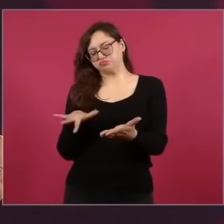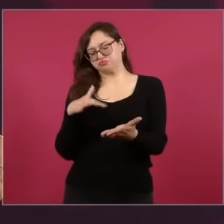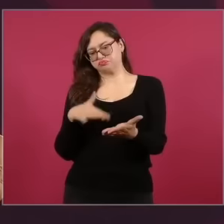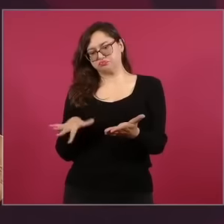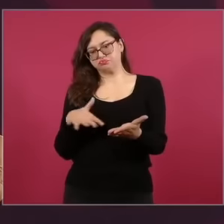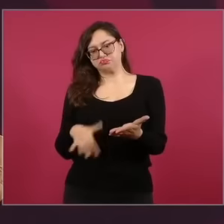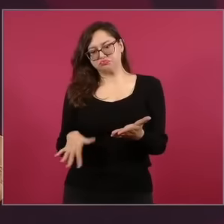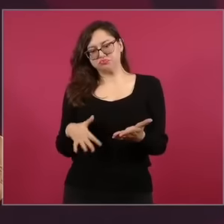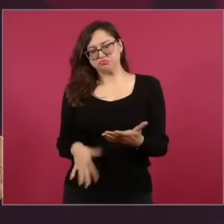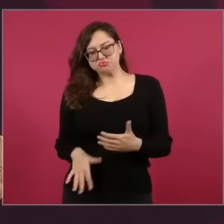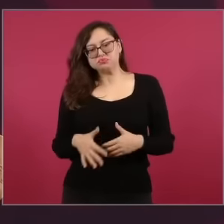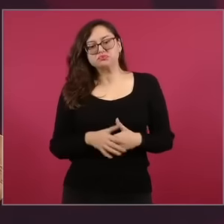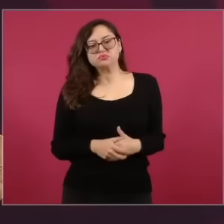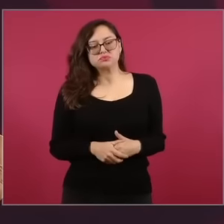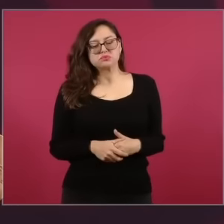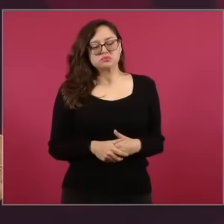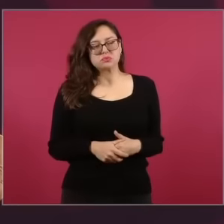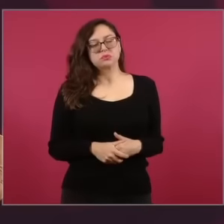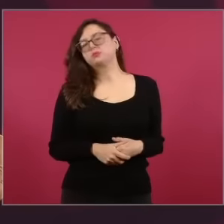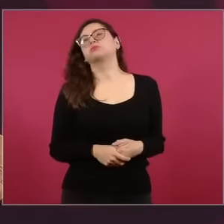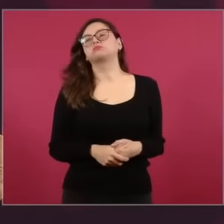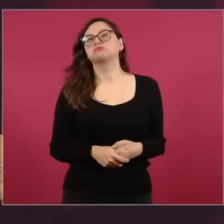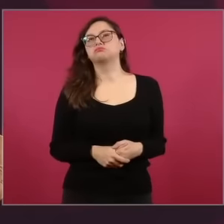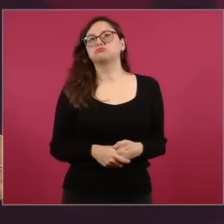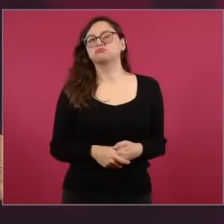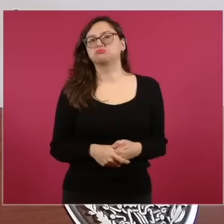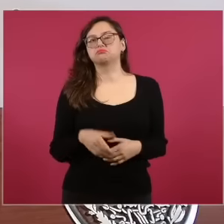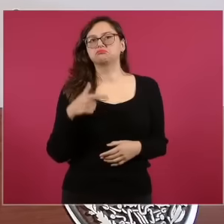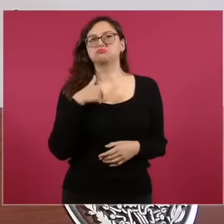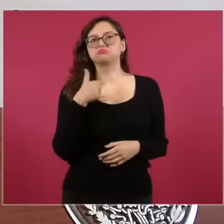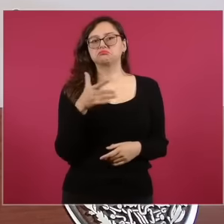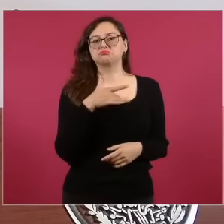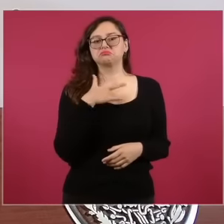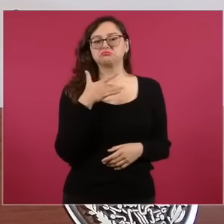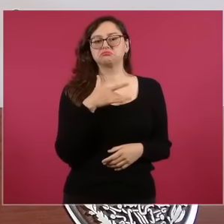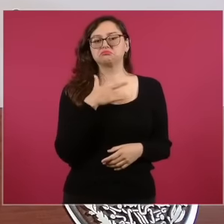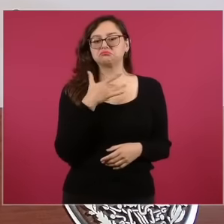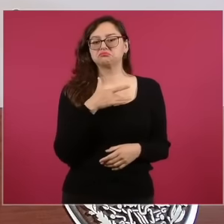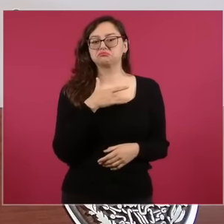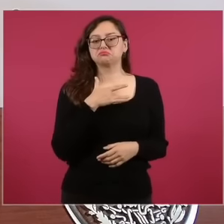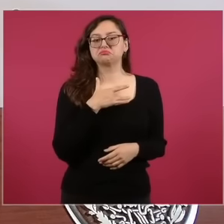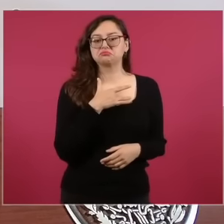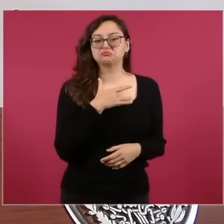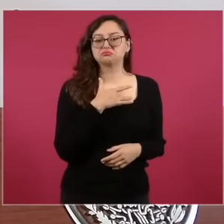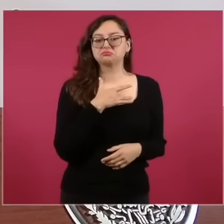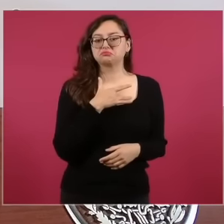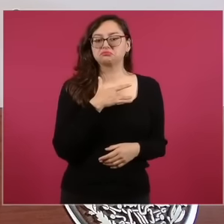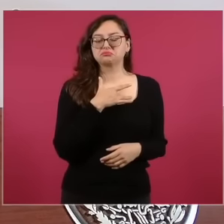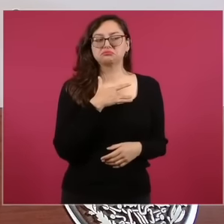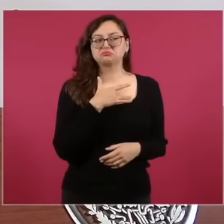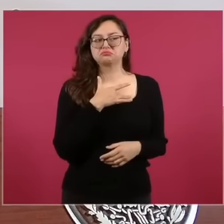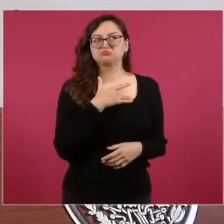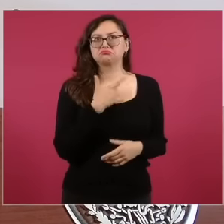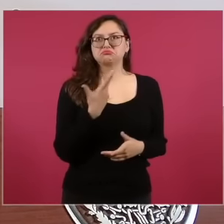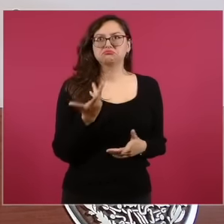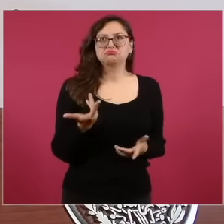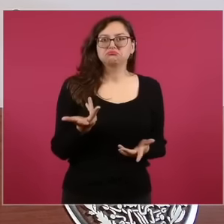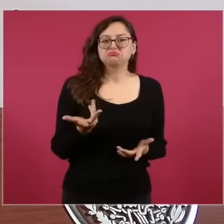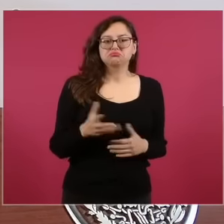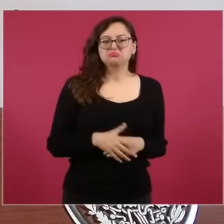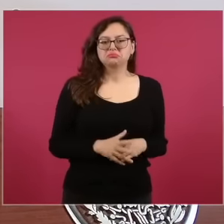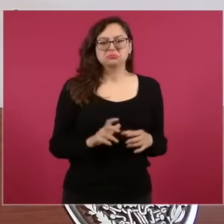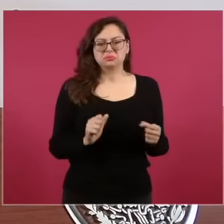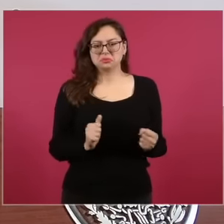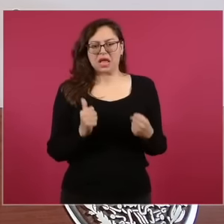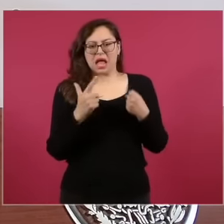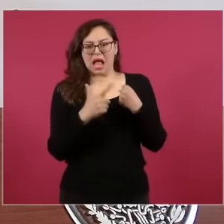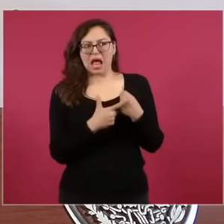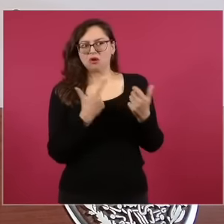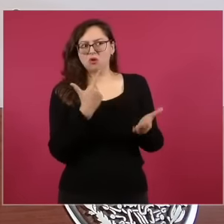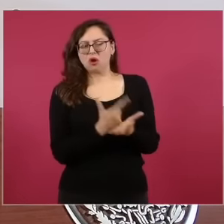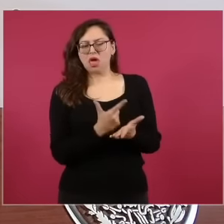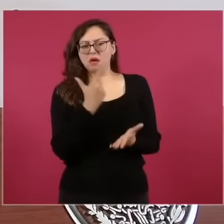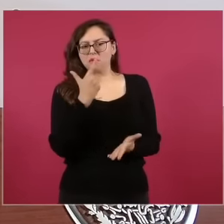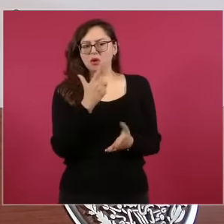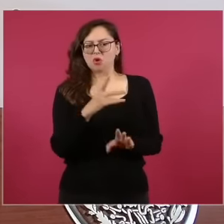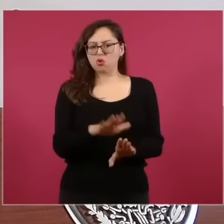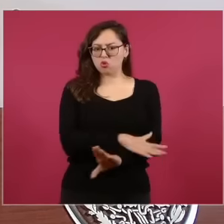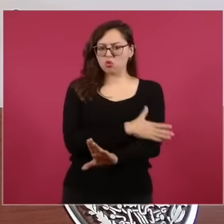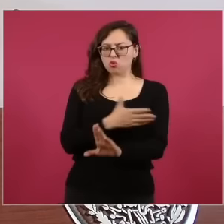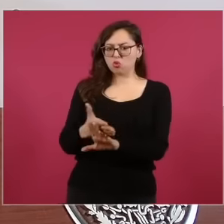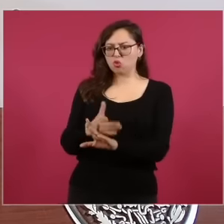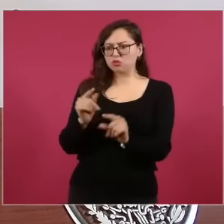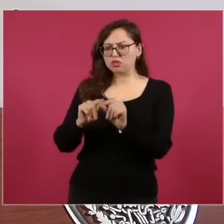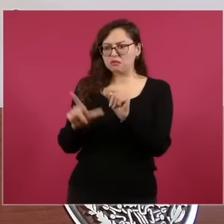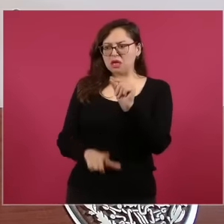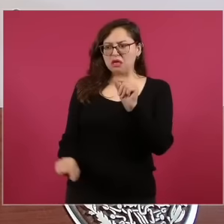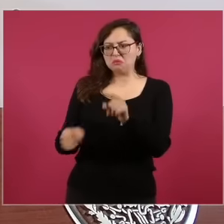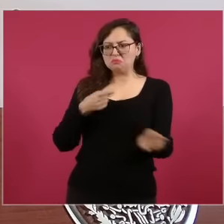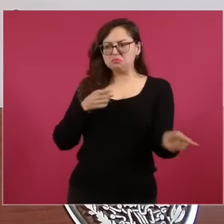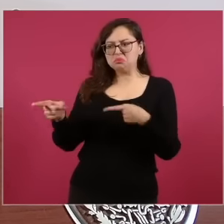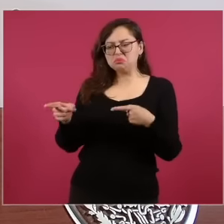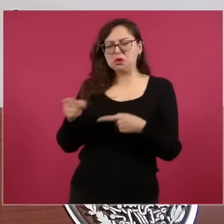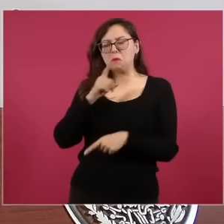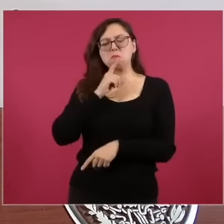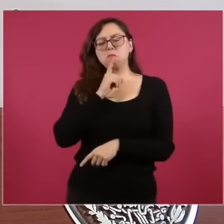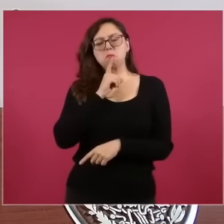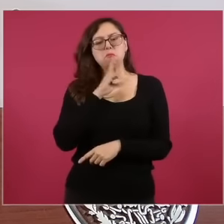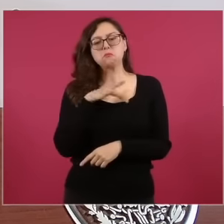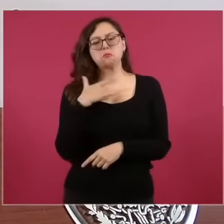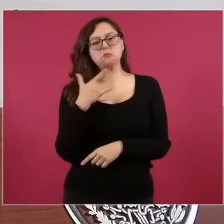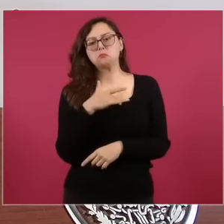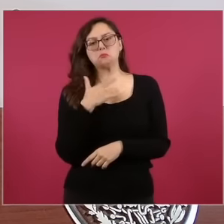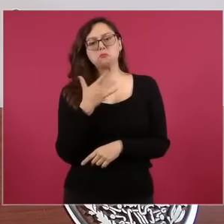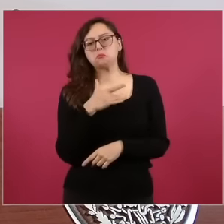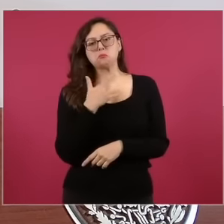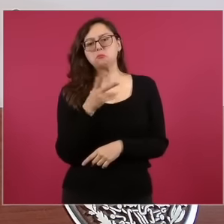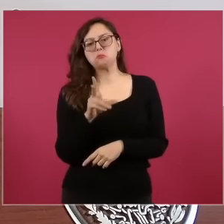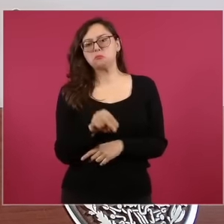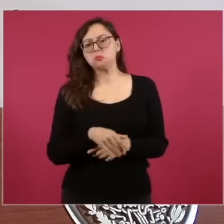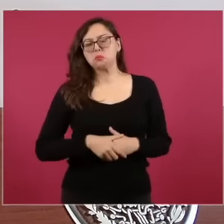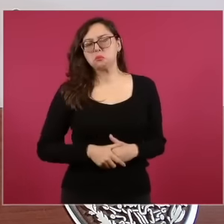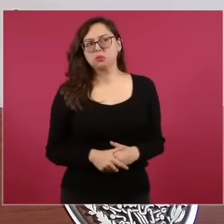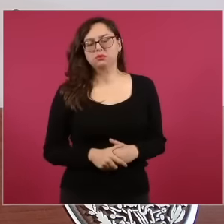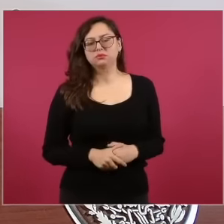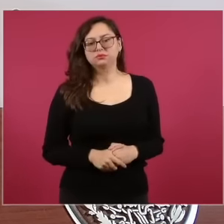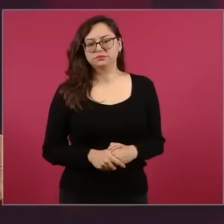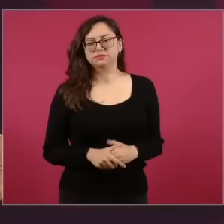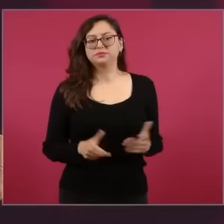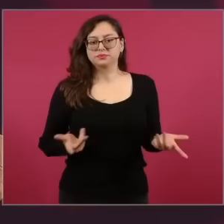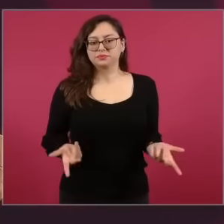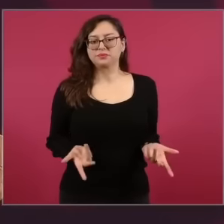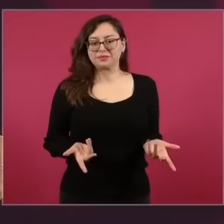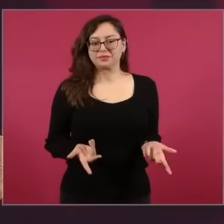eh, I didn't feel like I had the intention of offending Mexico, I mean, it's more for that reason and the debate